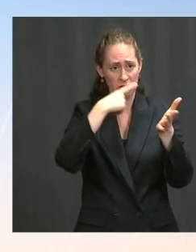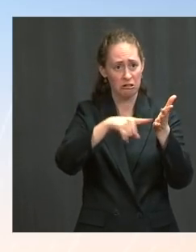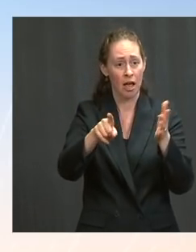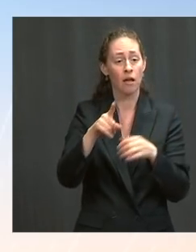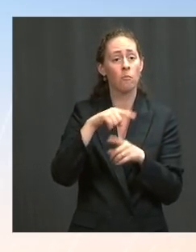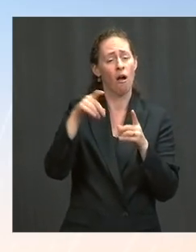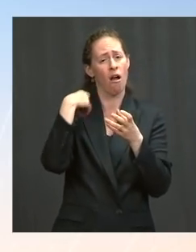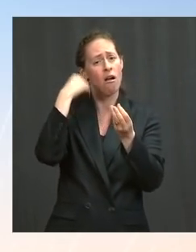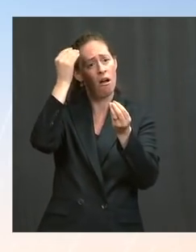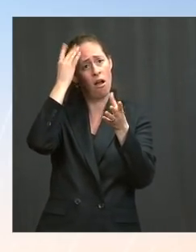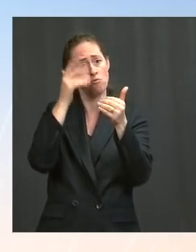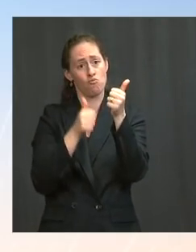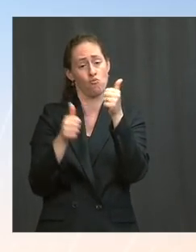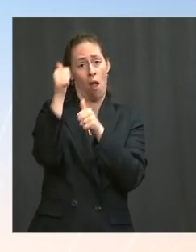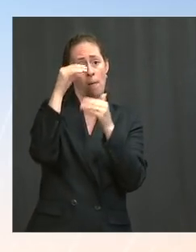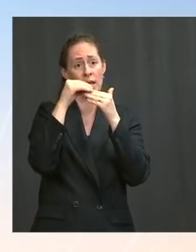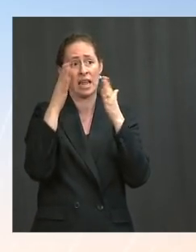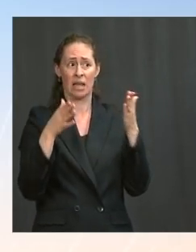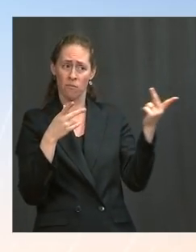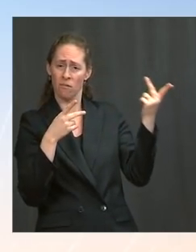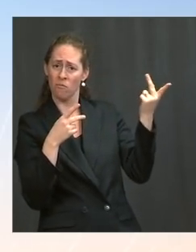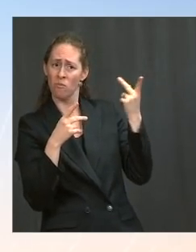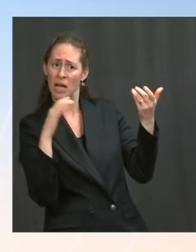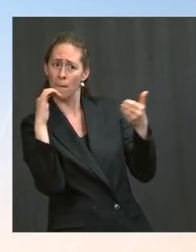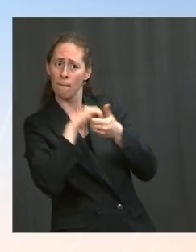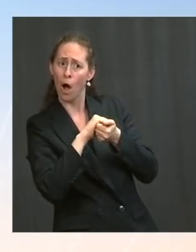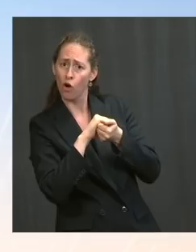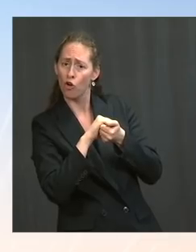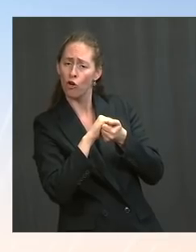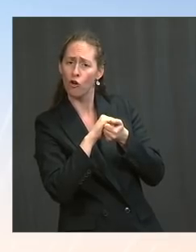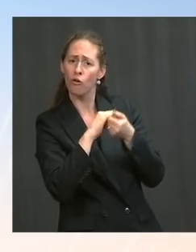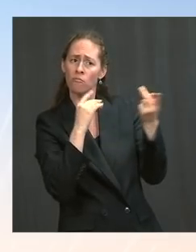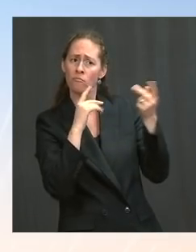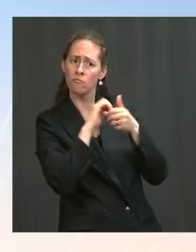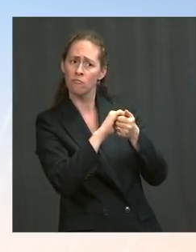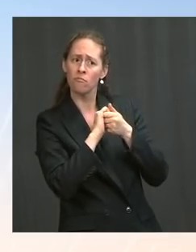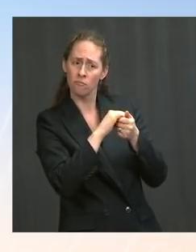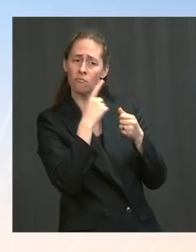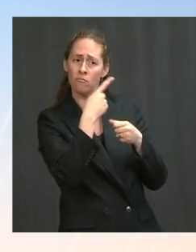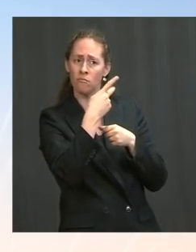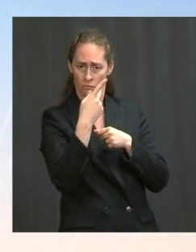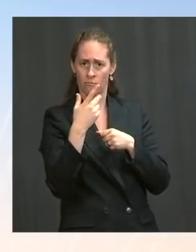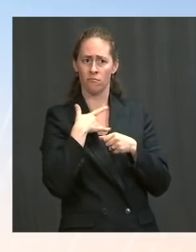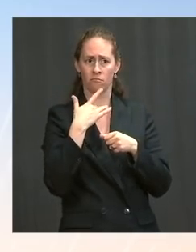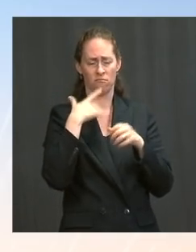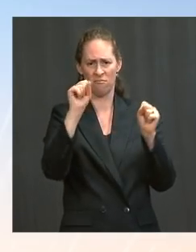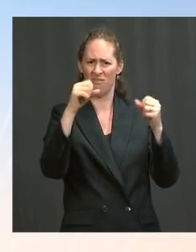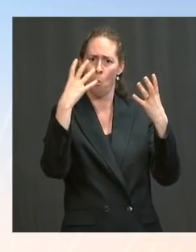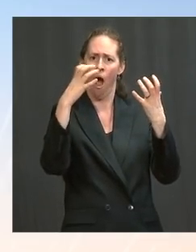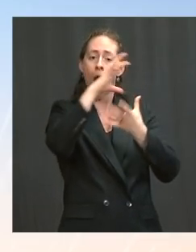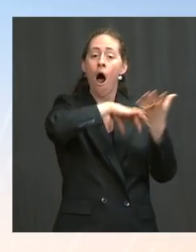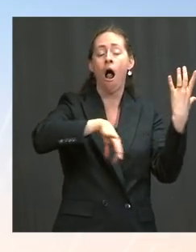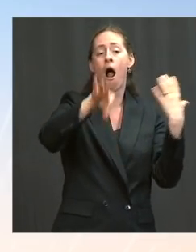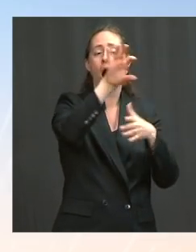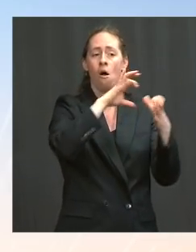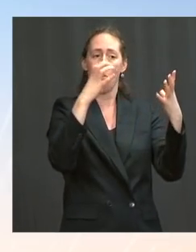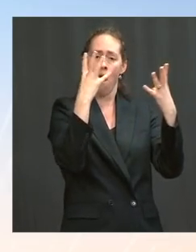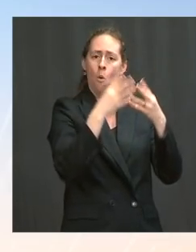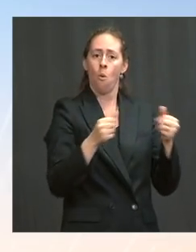He has a tough job. His statement called for a de-escalation from all sides, and we agree with that. But the attacks against our troops need to stop,